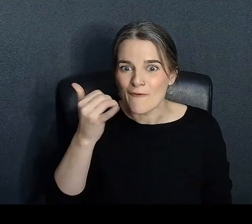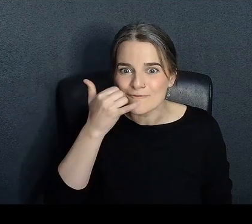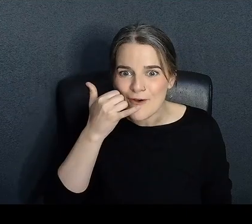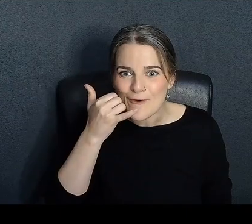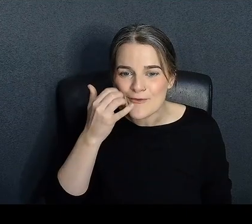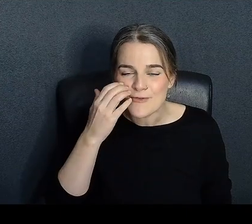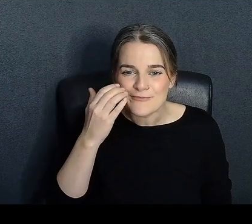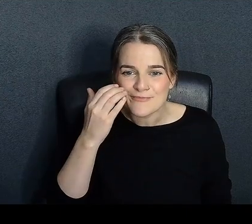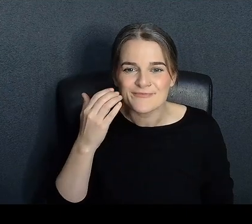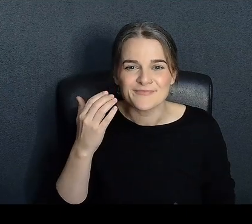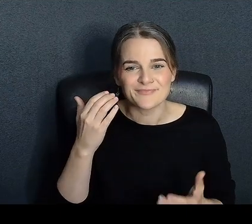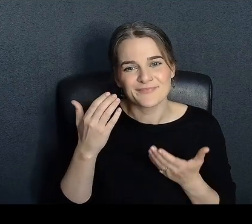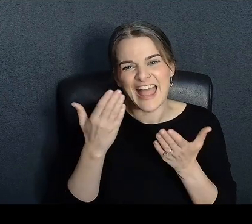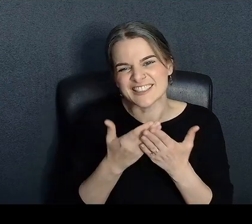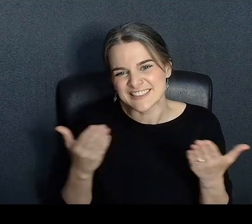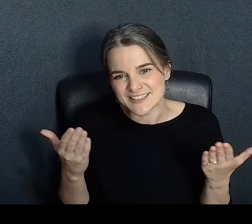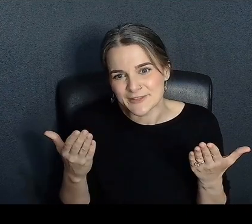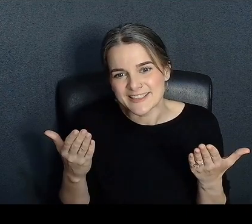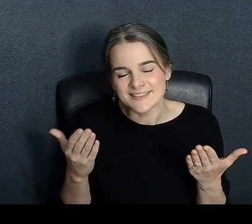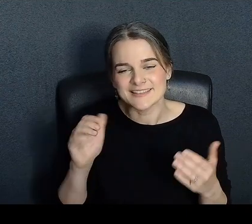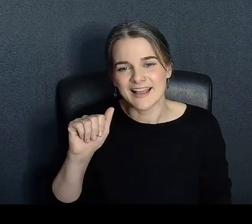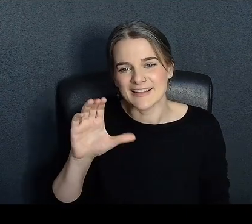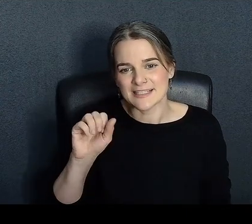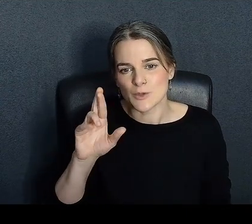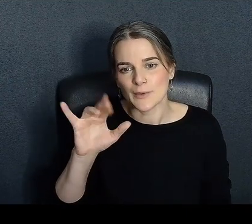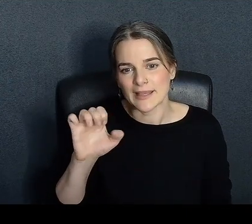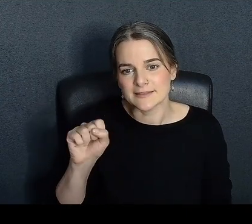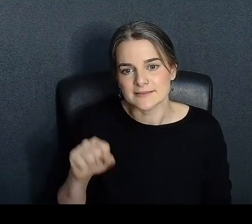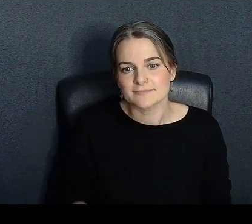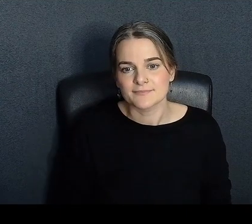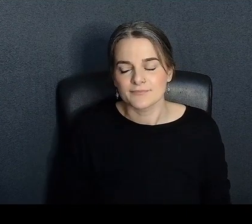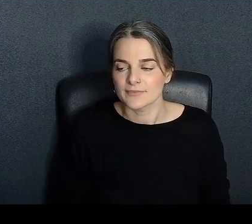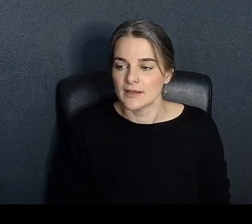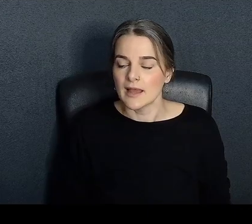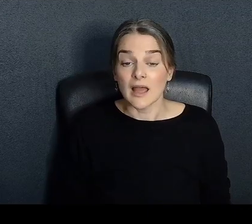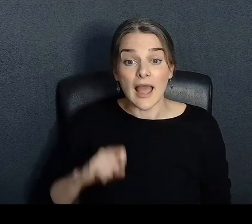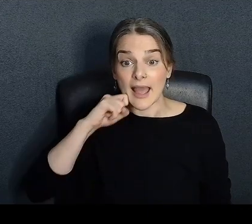So Apple has what's called Made For iPhone and then